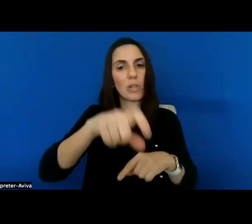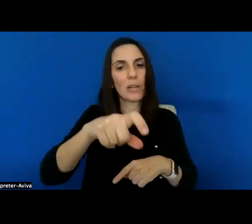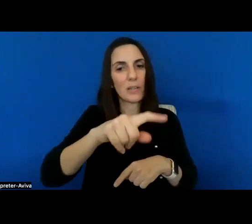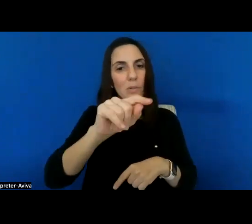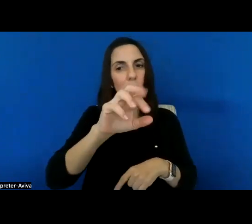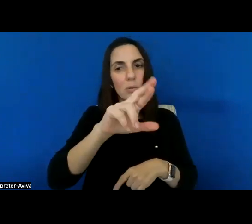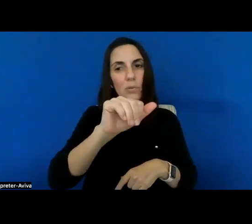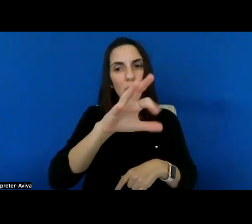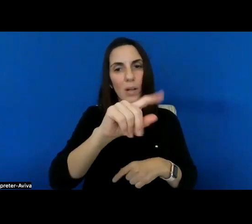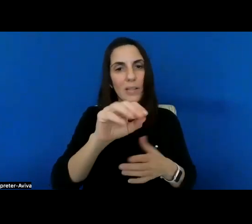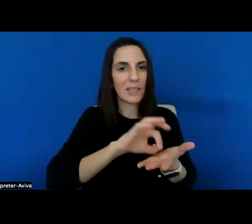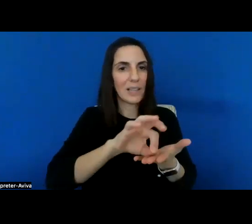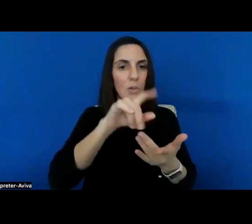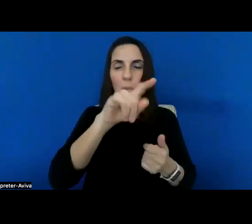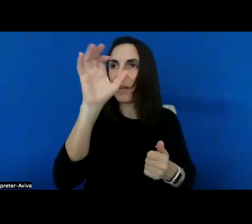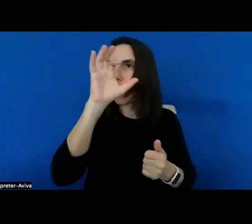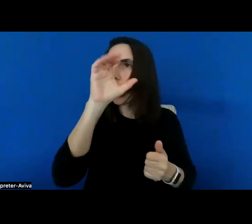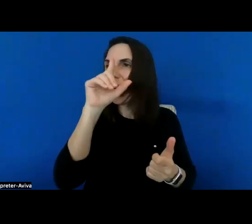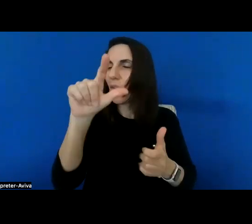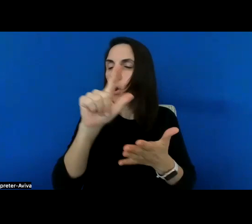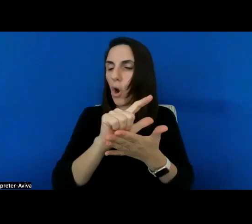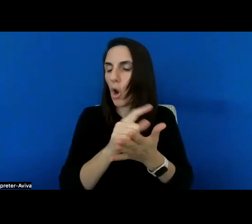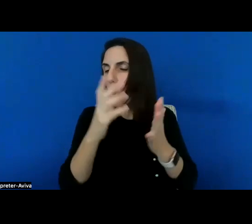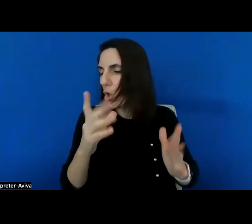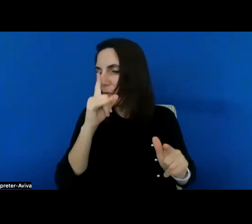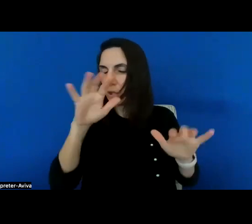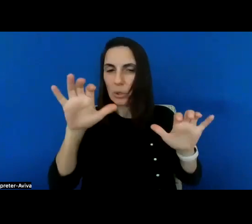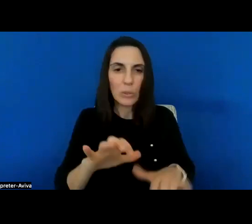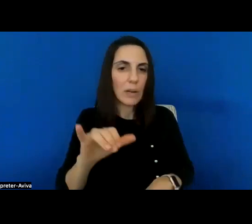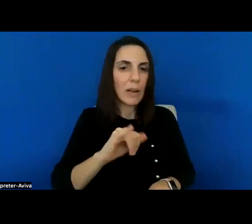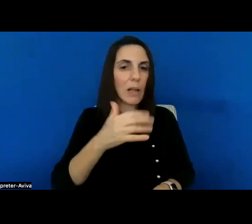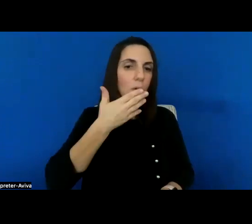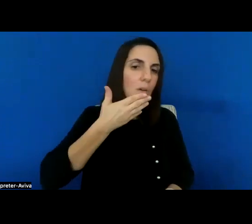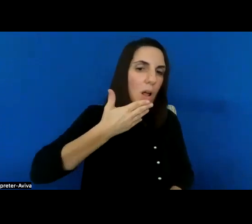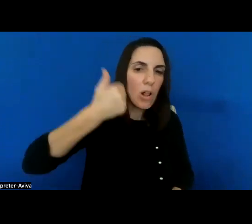seek an attorney to do so. 11:37:41 Most like an elder law attorney who